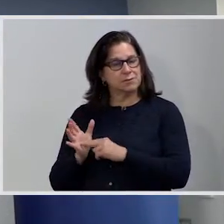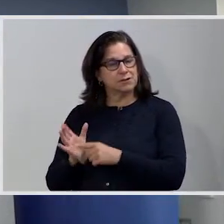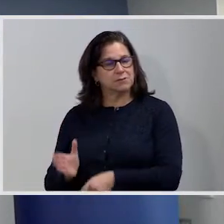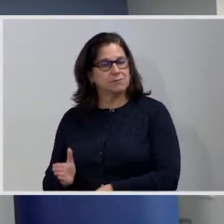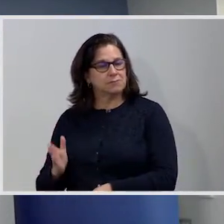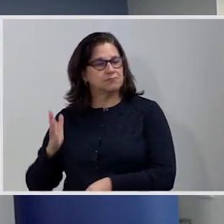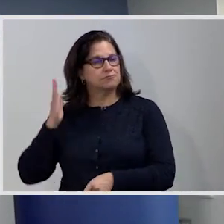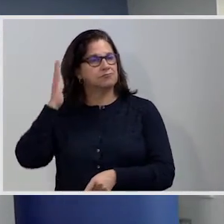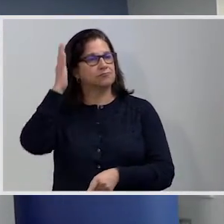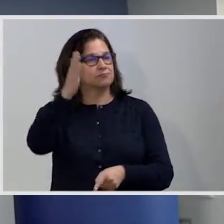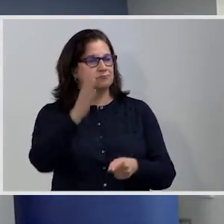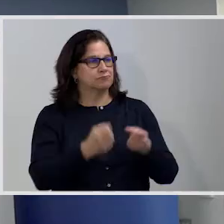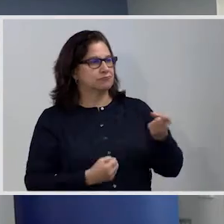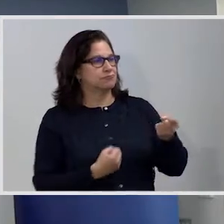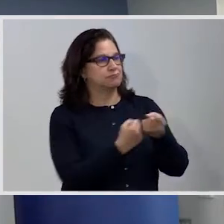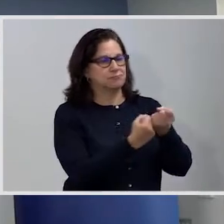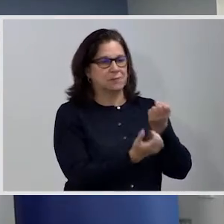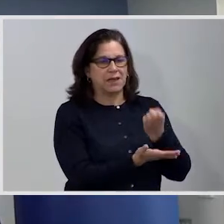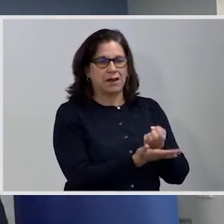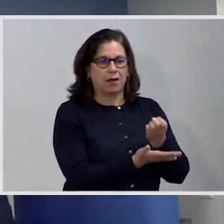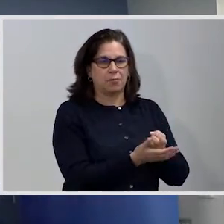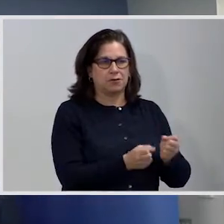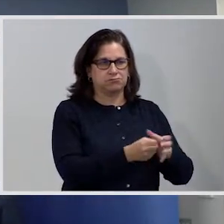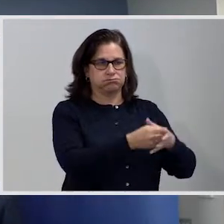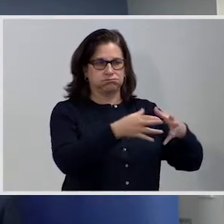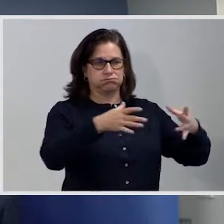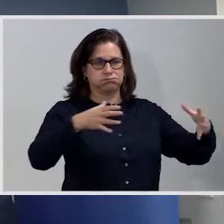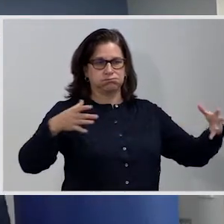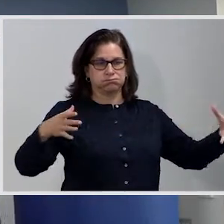ENGINE IN MANY WAYS TO THE OTHER CLUSTERS.